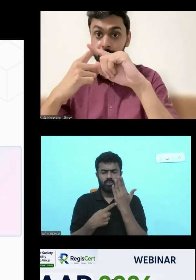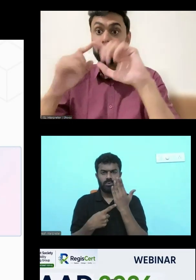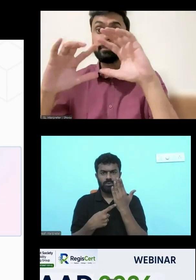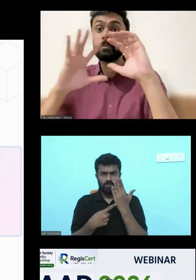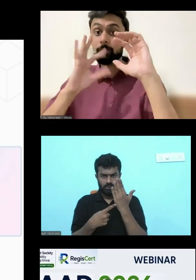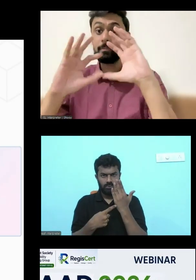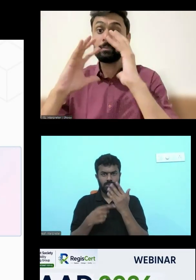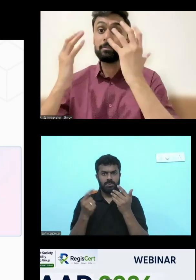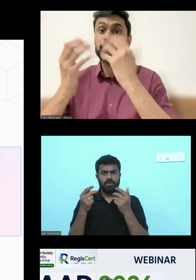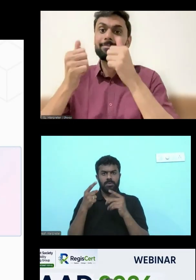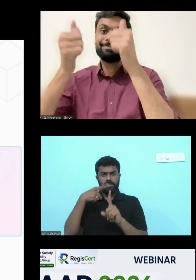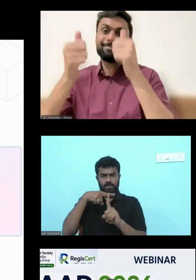For Nepal students.